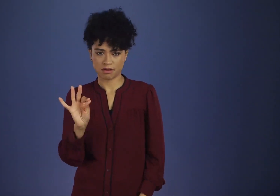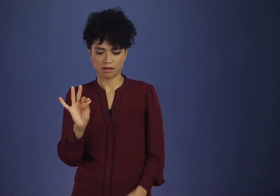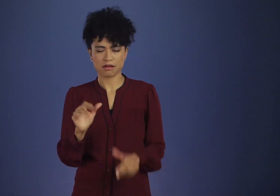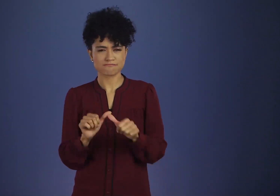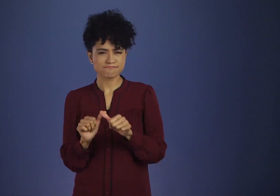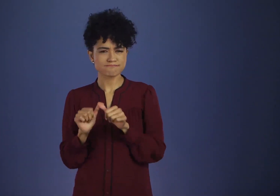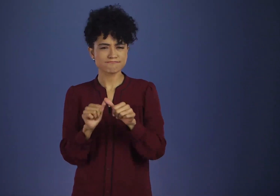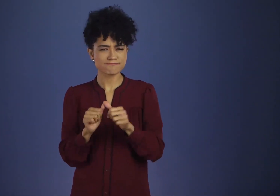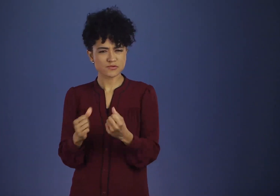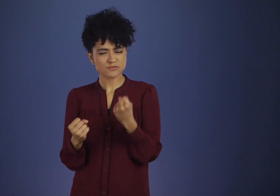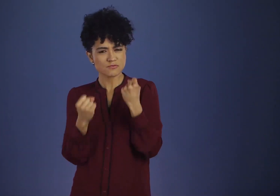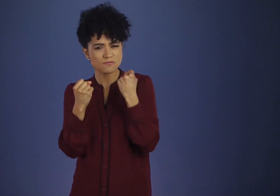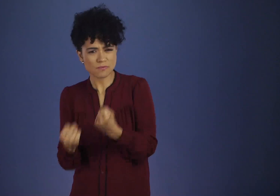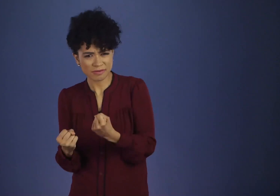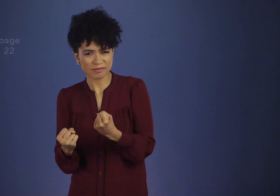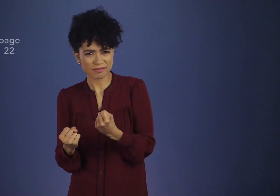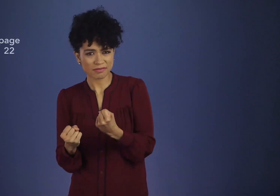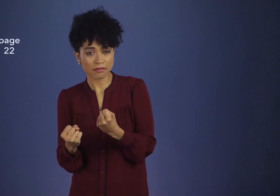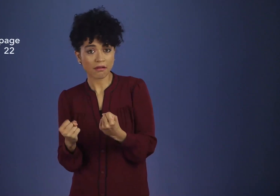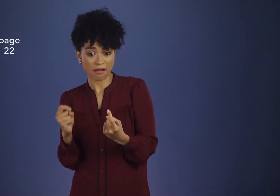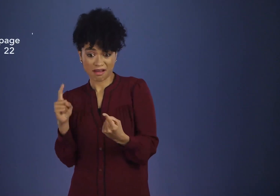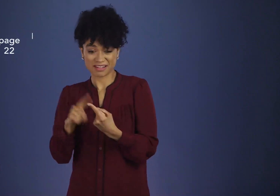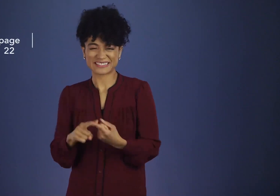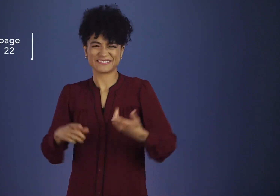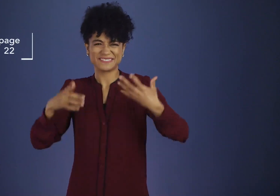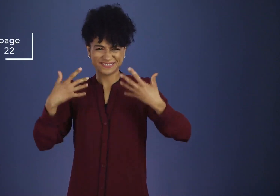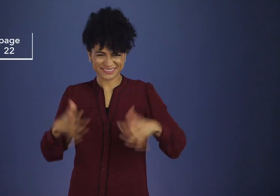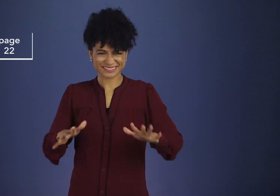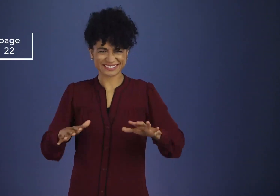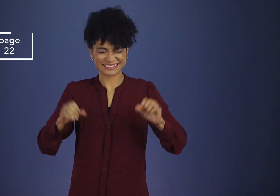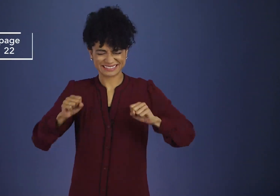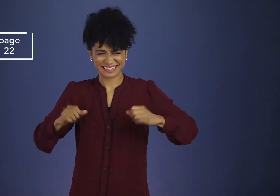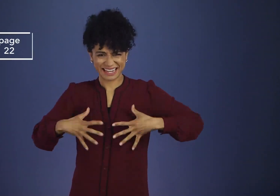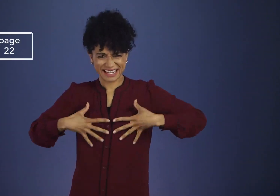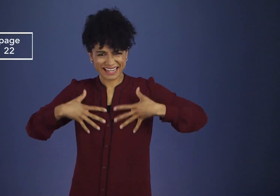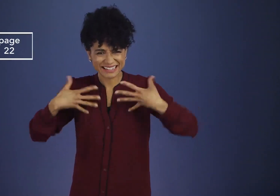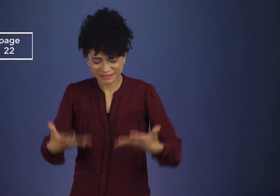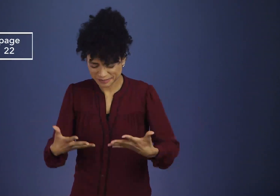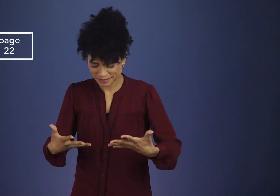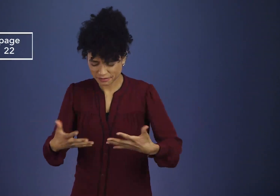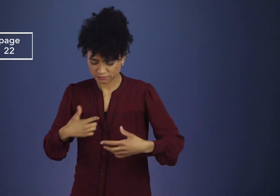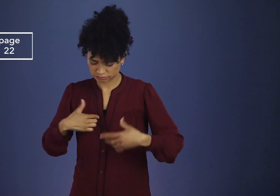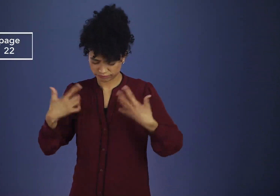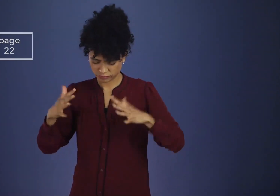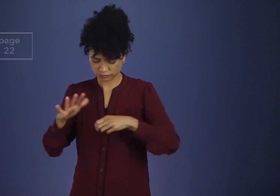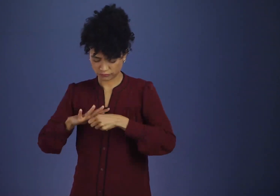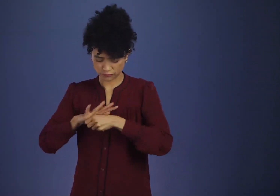The principle that we shall find no enduring strength until we first admit complete defeat